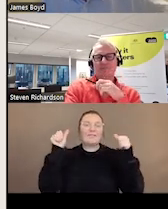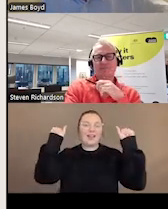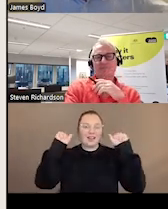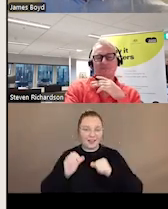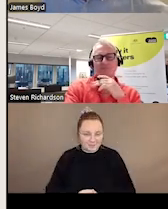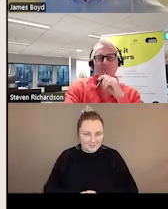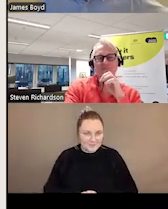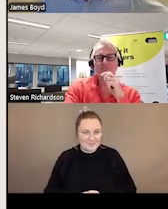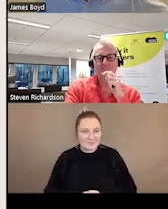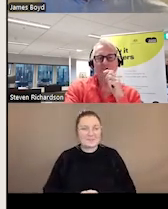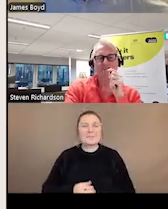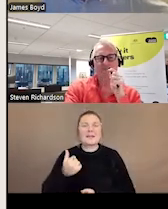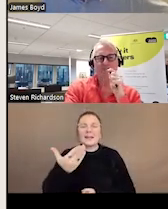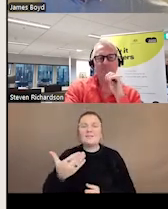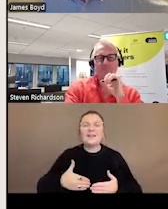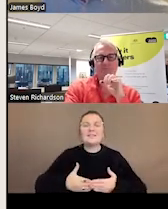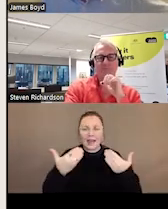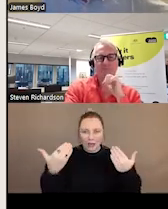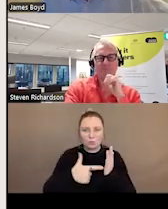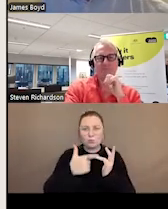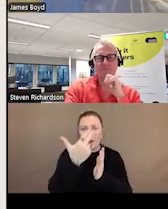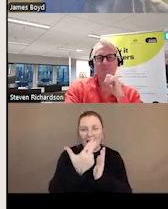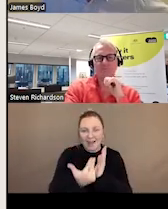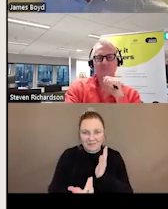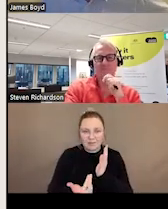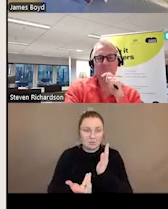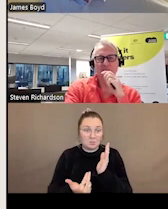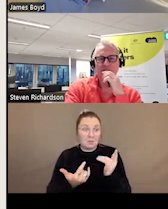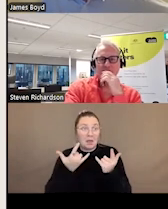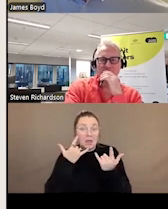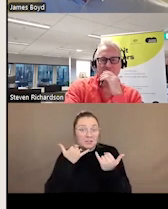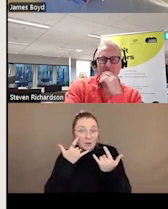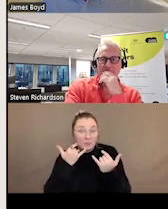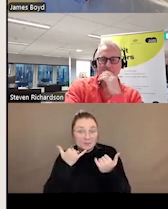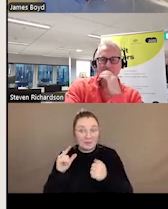The Giving Day to the Arts is an experiment. This is the first time. So,